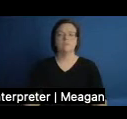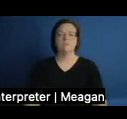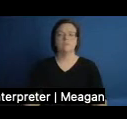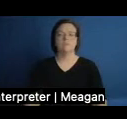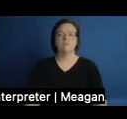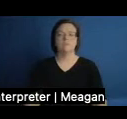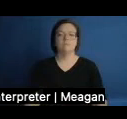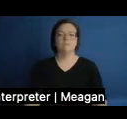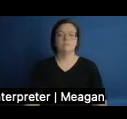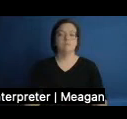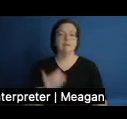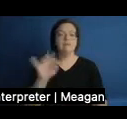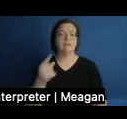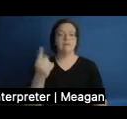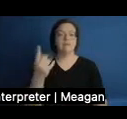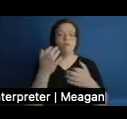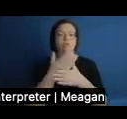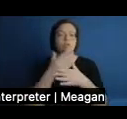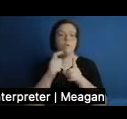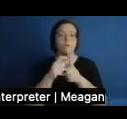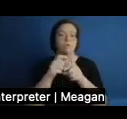If anyone wants to share those words too, feel free to put them in the chat.